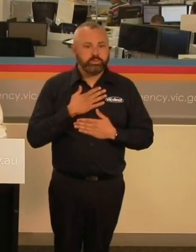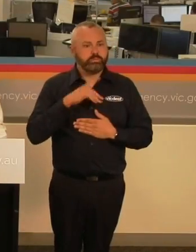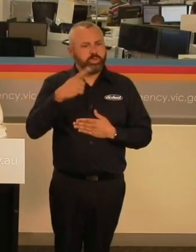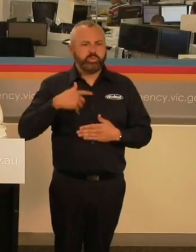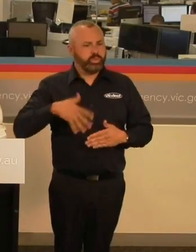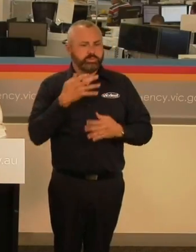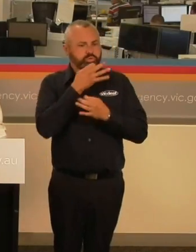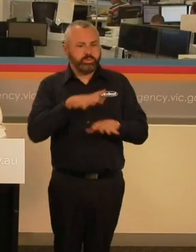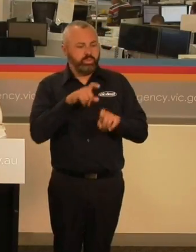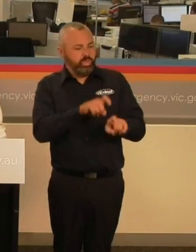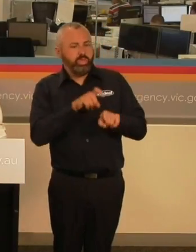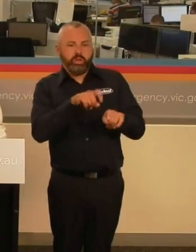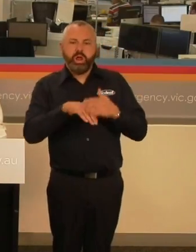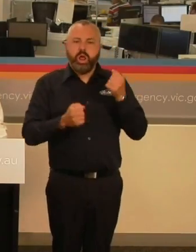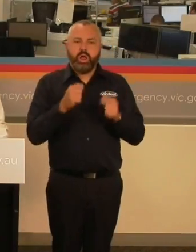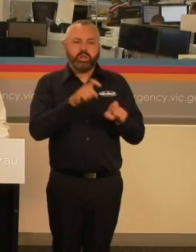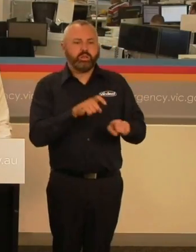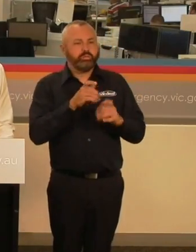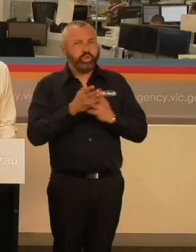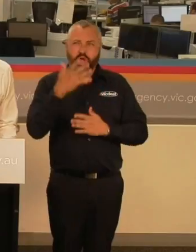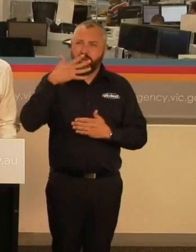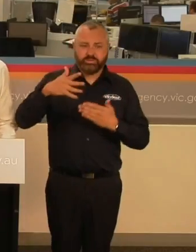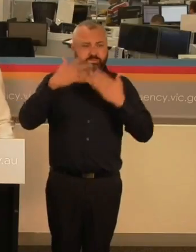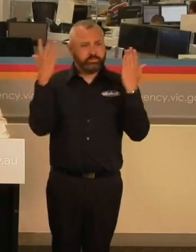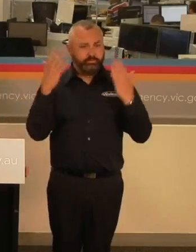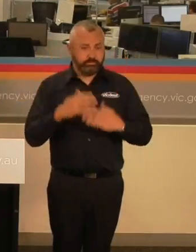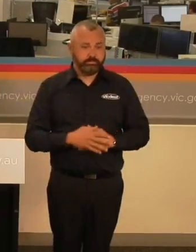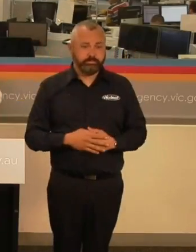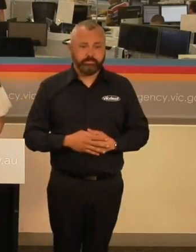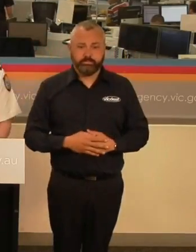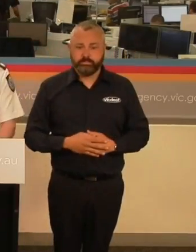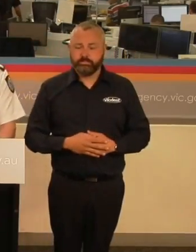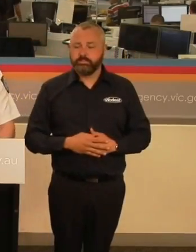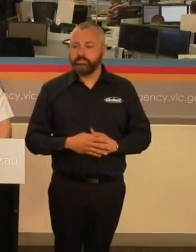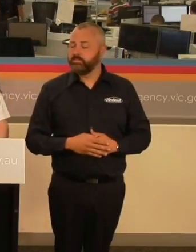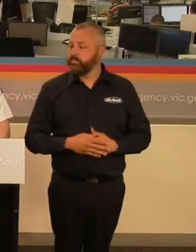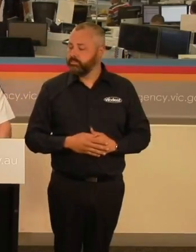parked cars during the heat thanks very much. Thanks Charles thanks Andrew